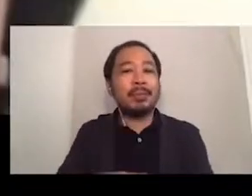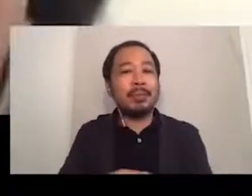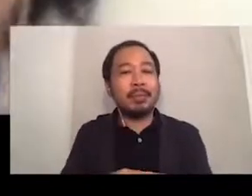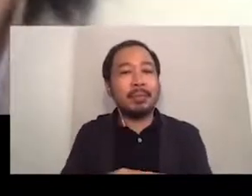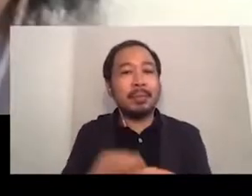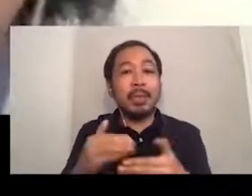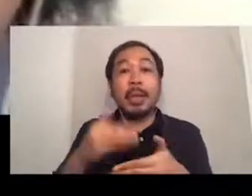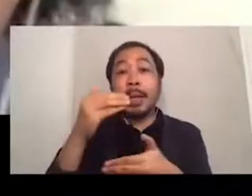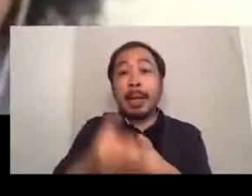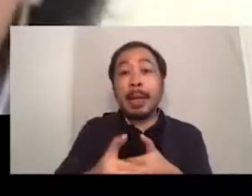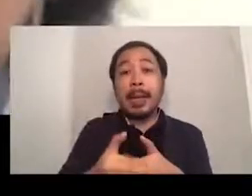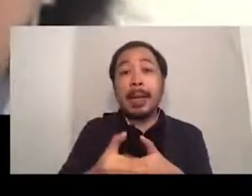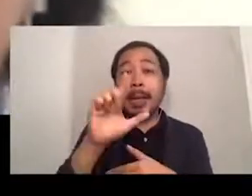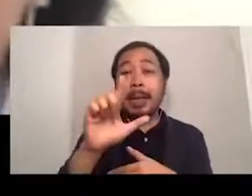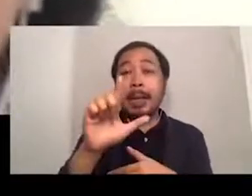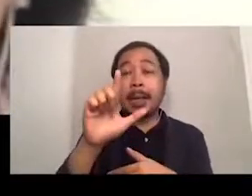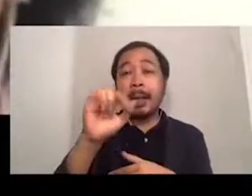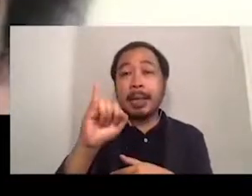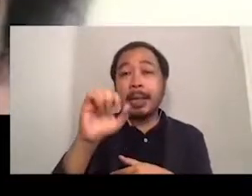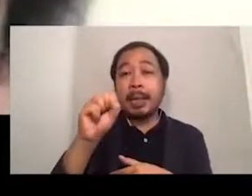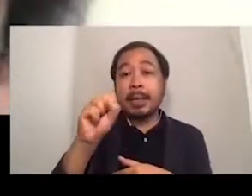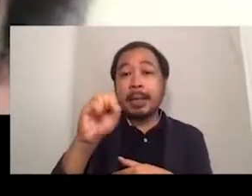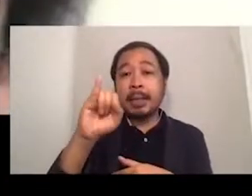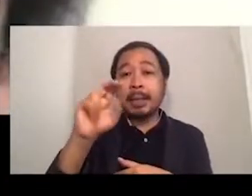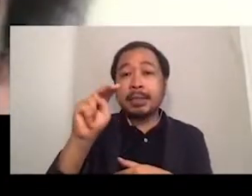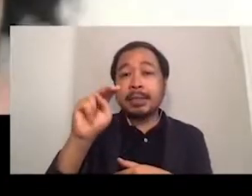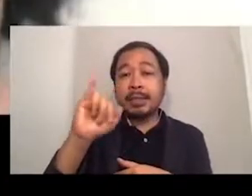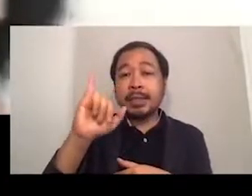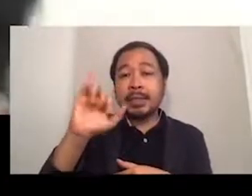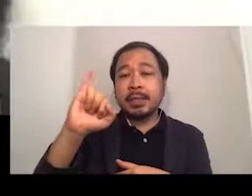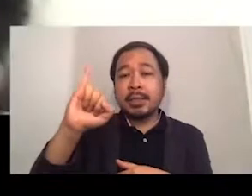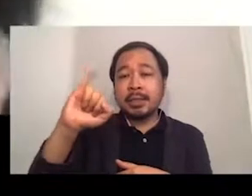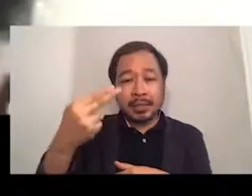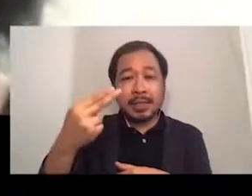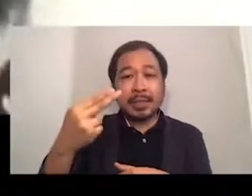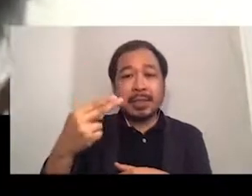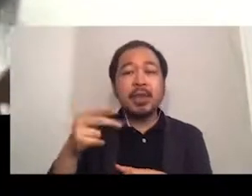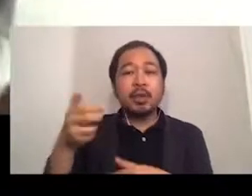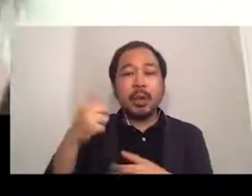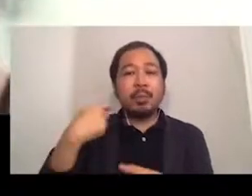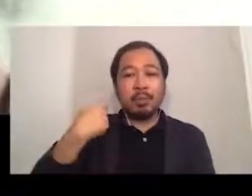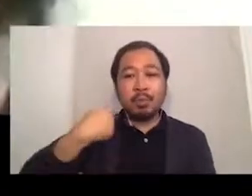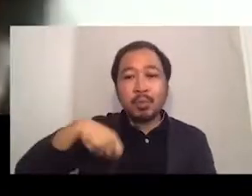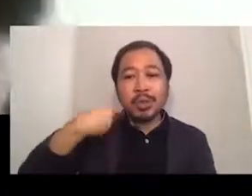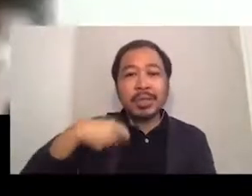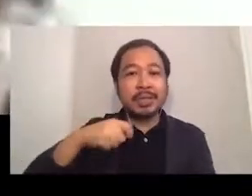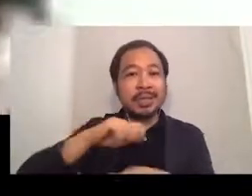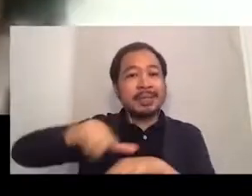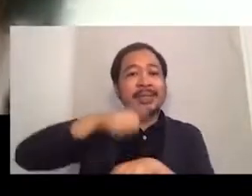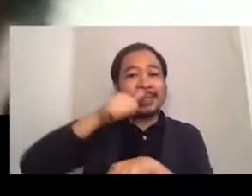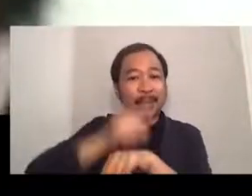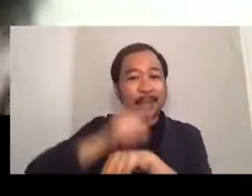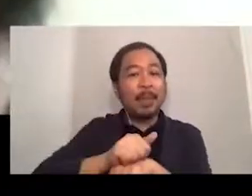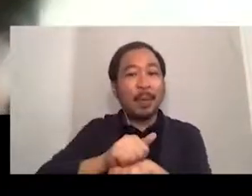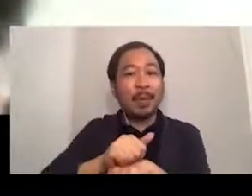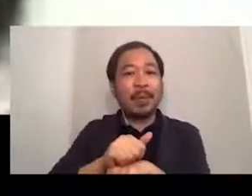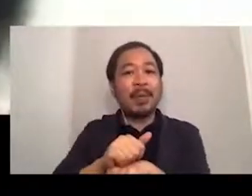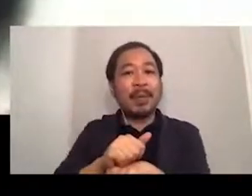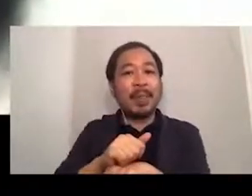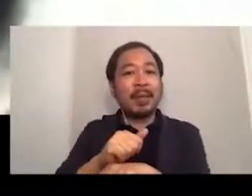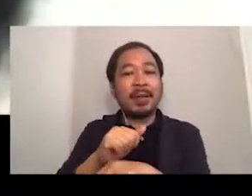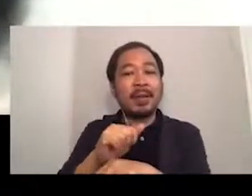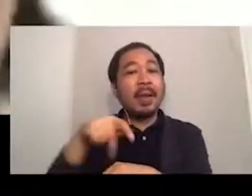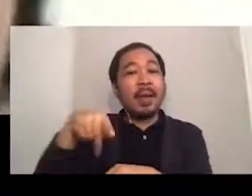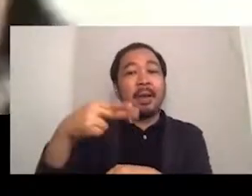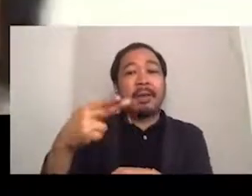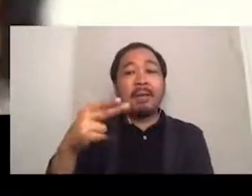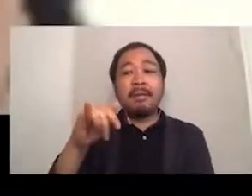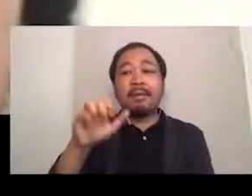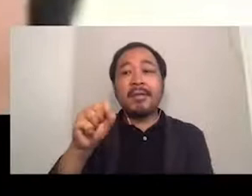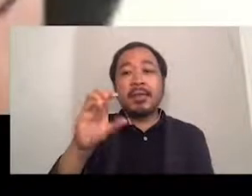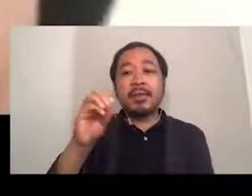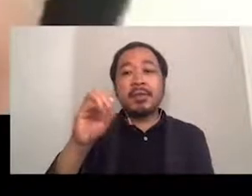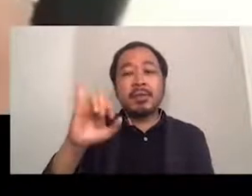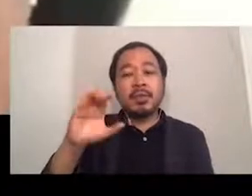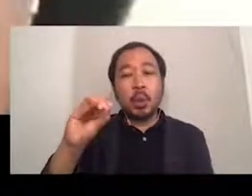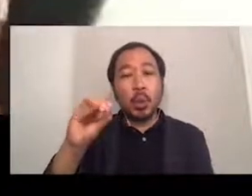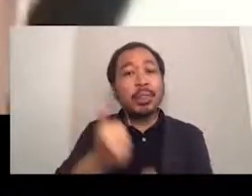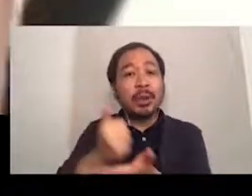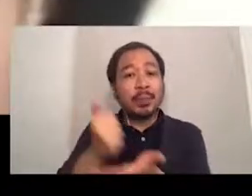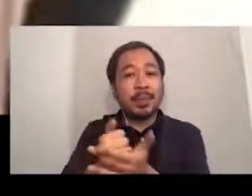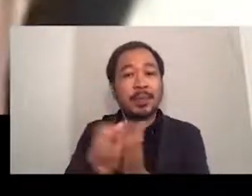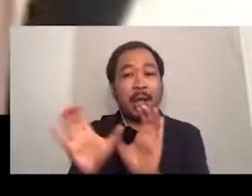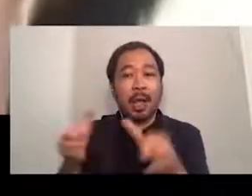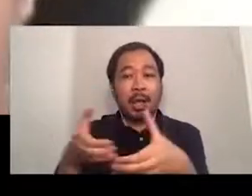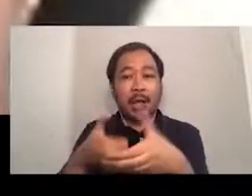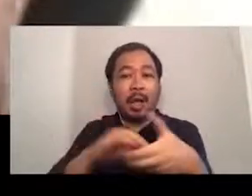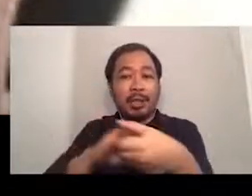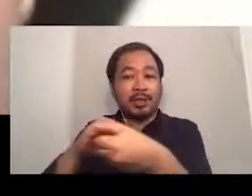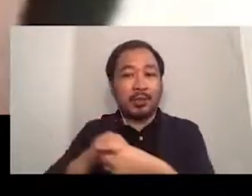Hi, I would like to really thank everyone for this session and I really echo the panellists on speaking on importance of multi-sectoral partnerships.